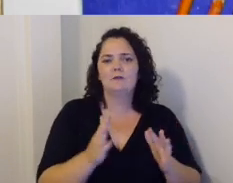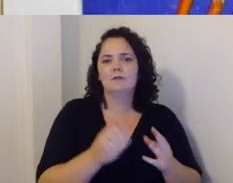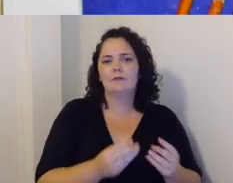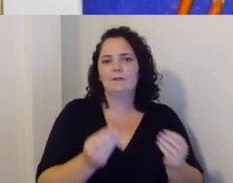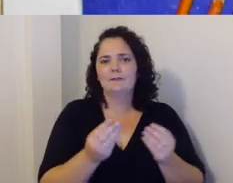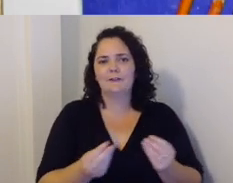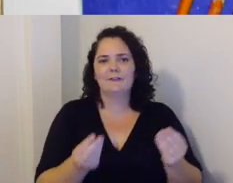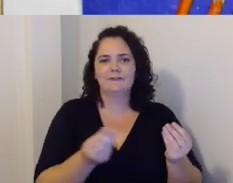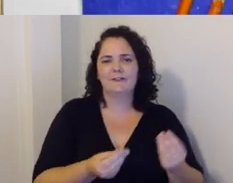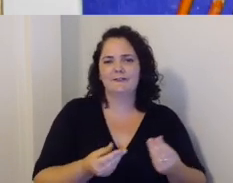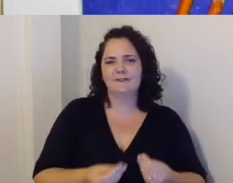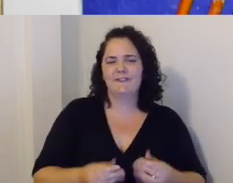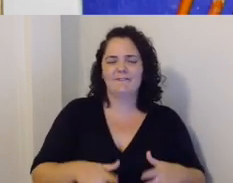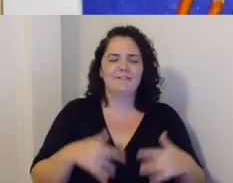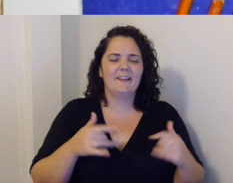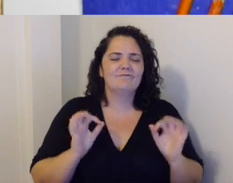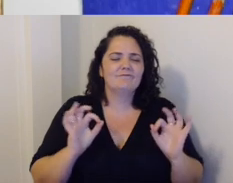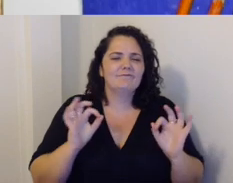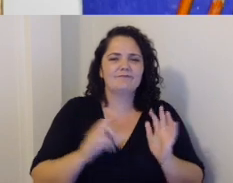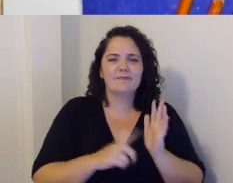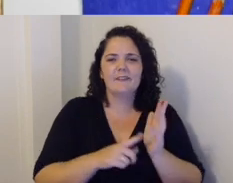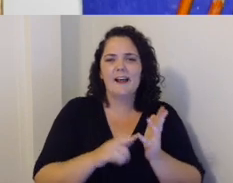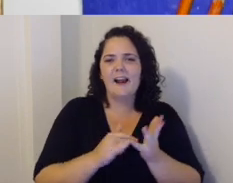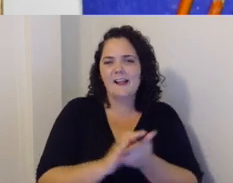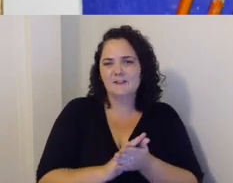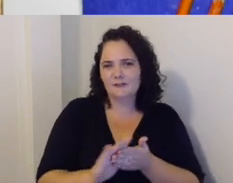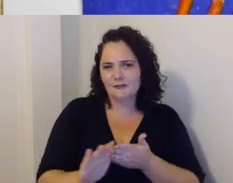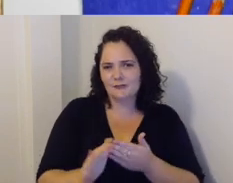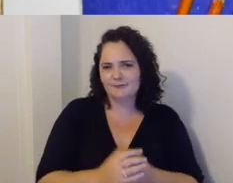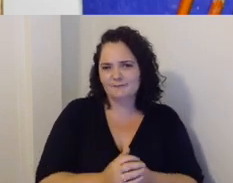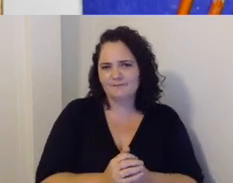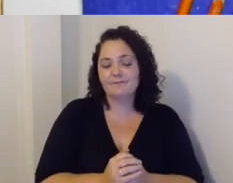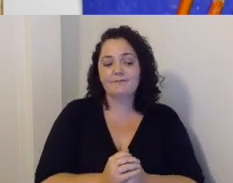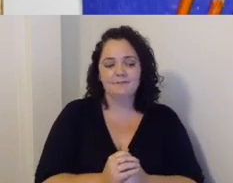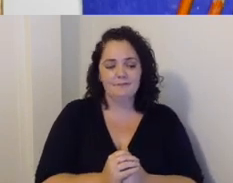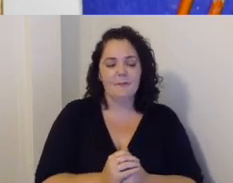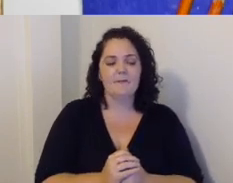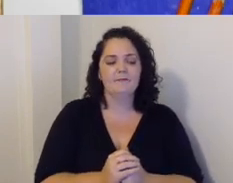of those really beautiful and lush atmospheric effects alright so I'm going to switch over now